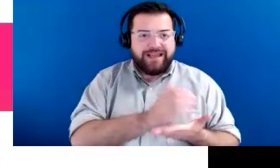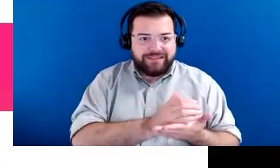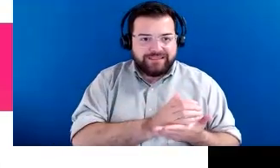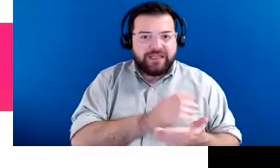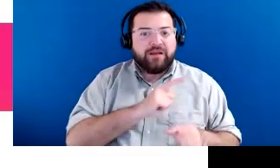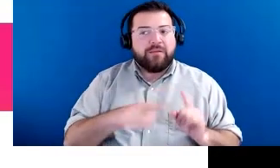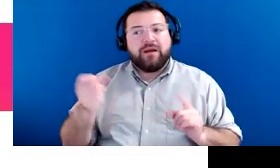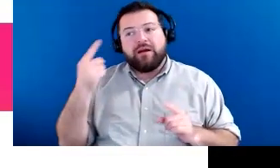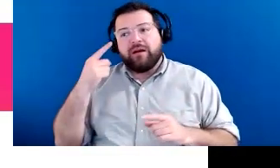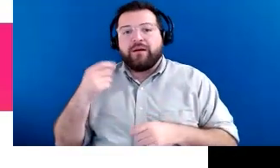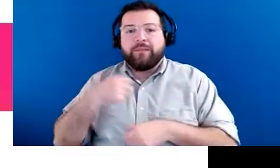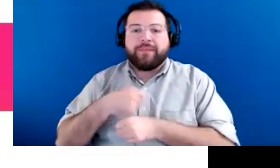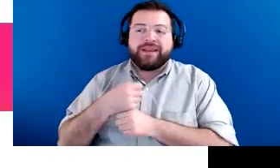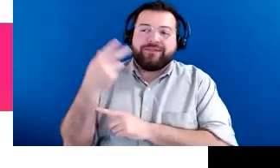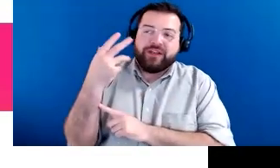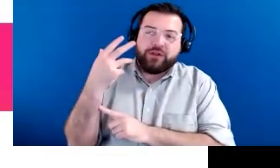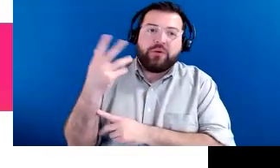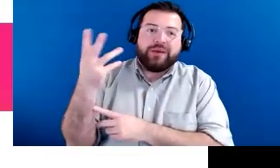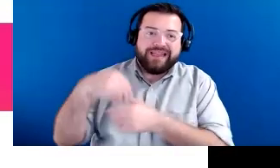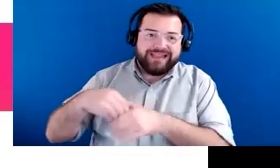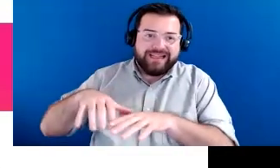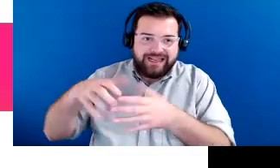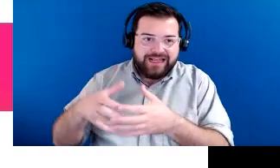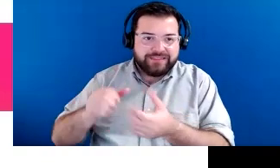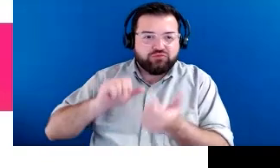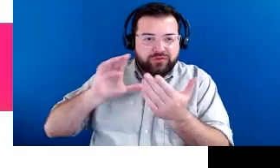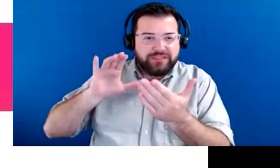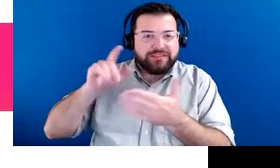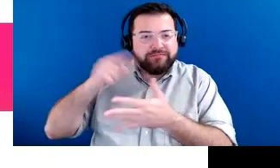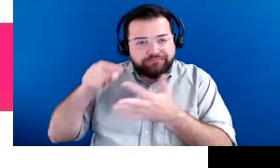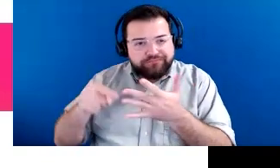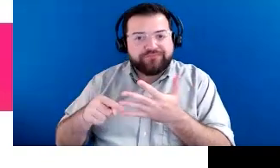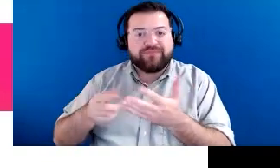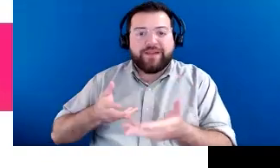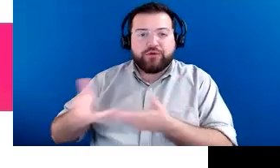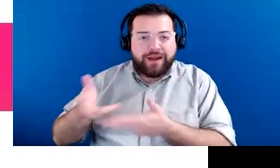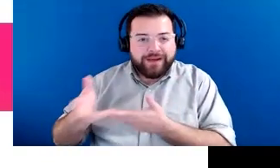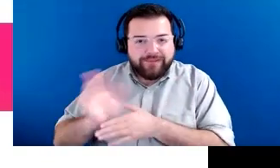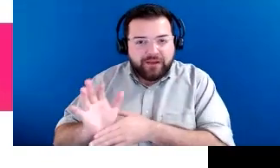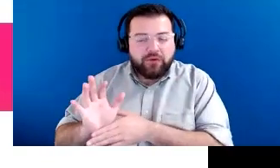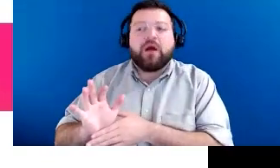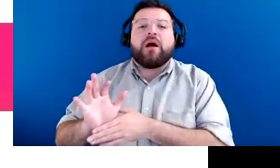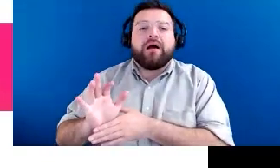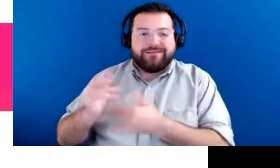a video within the course that addresses that, making the video interactive. Now we're getting closer now.